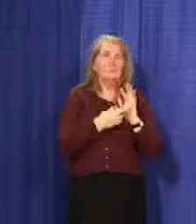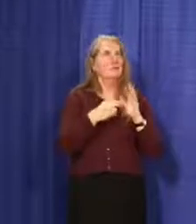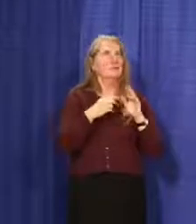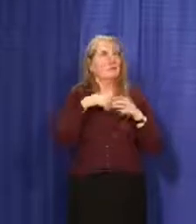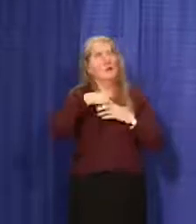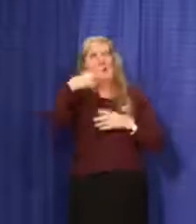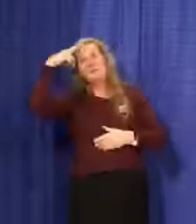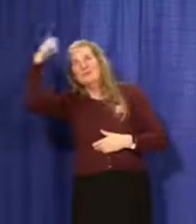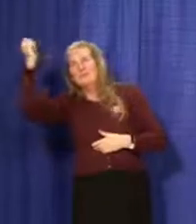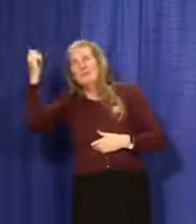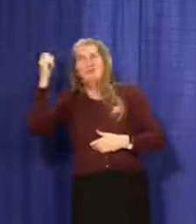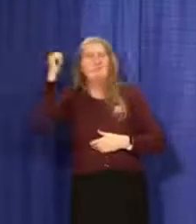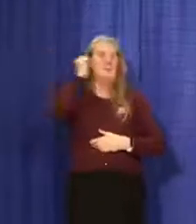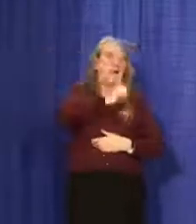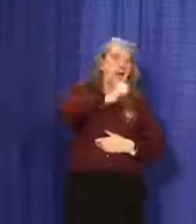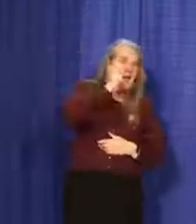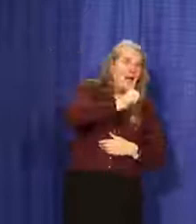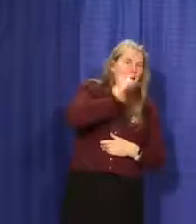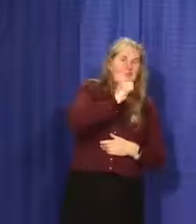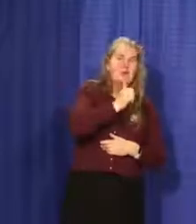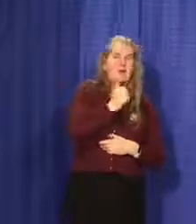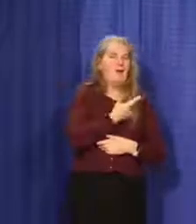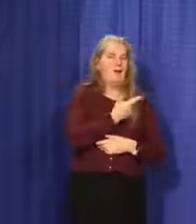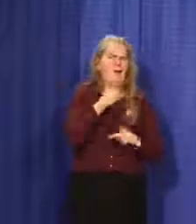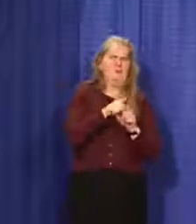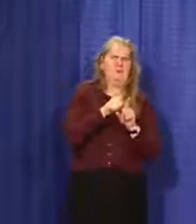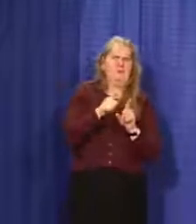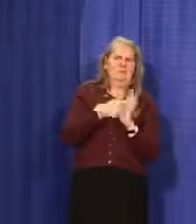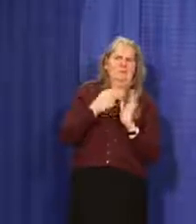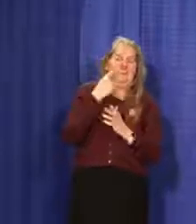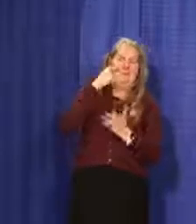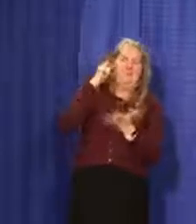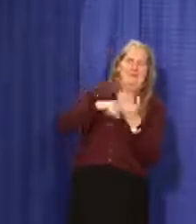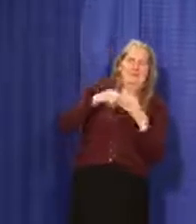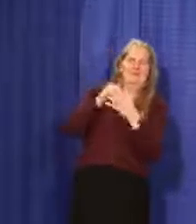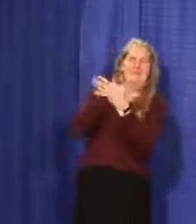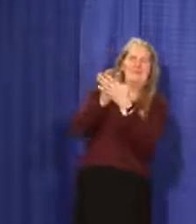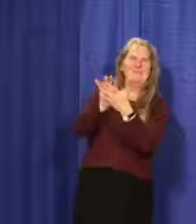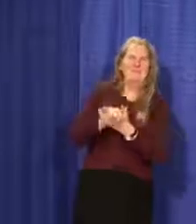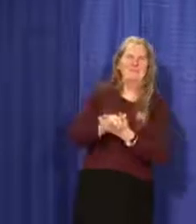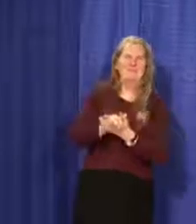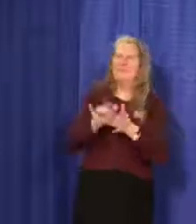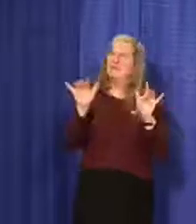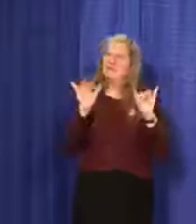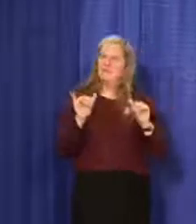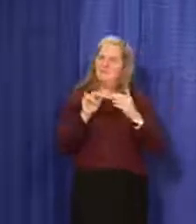lives, and even edited in at the movies in our minds. Let's keep it that way for now.